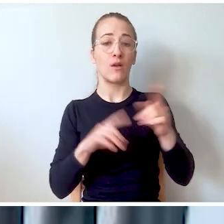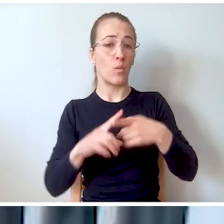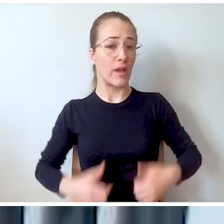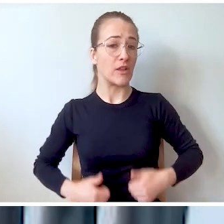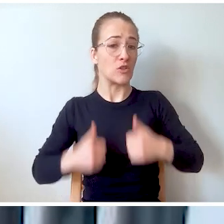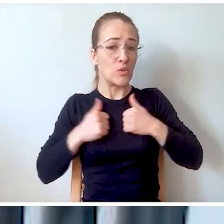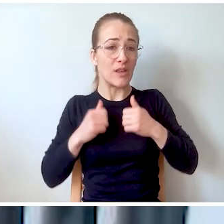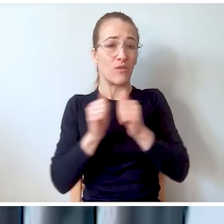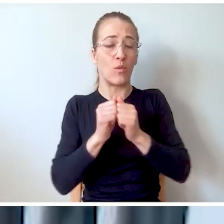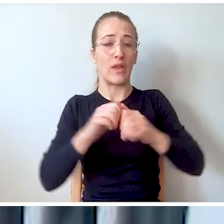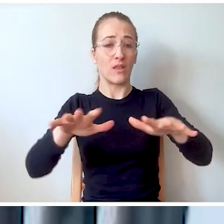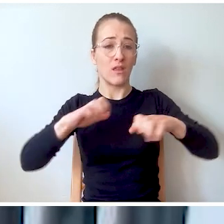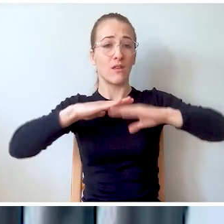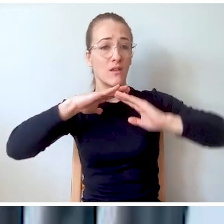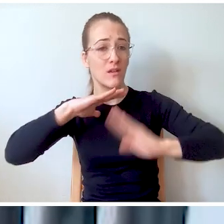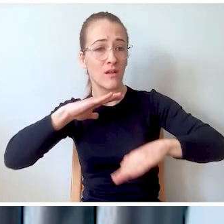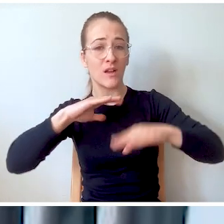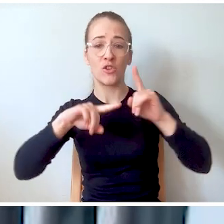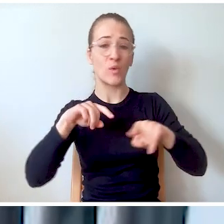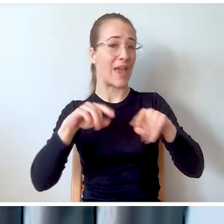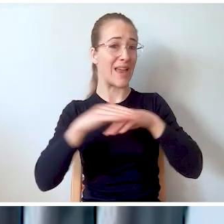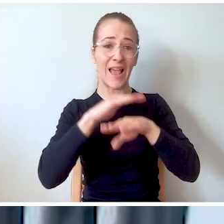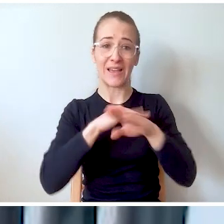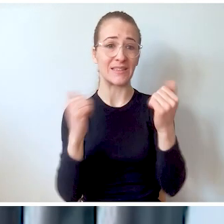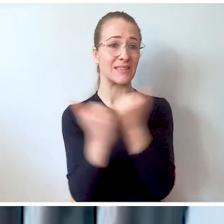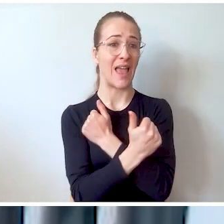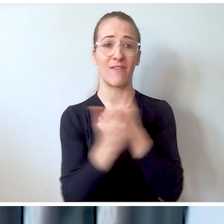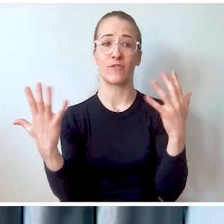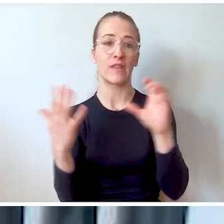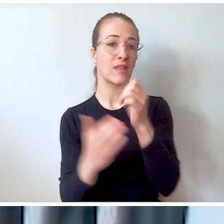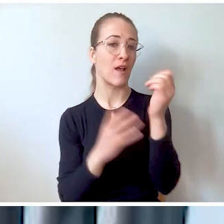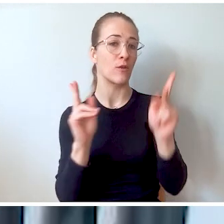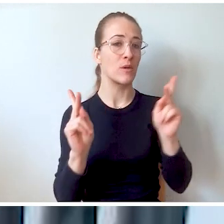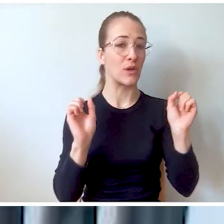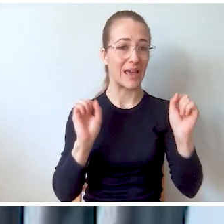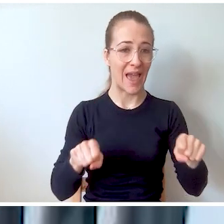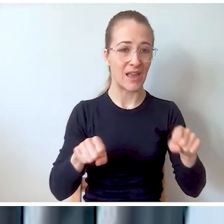you can't simply access things that everybody else can. So you have to be more vocal